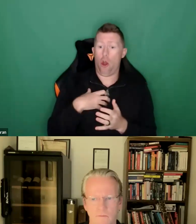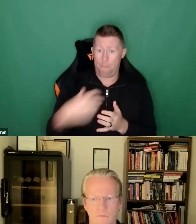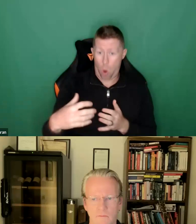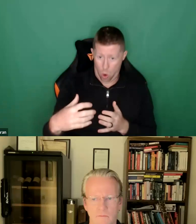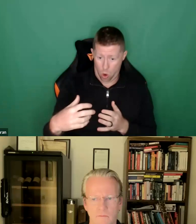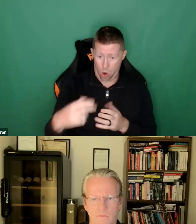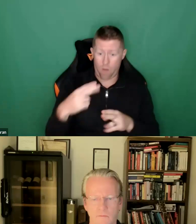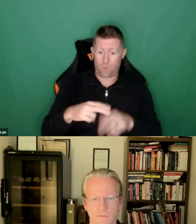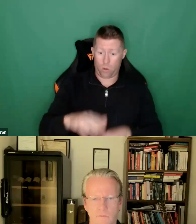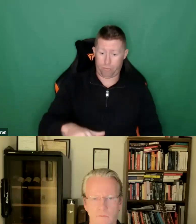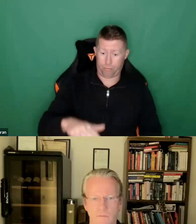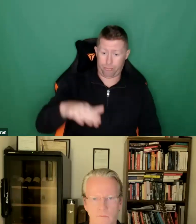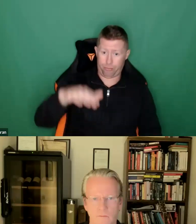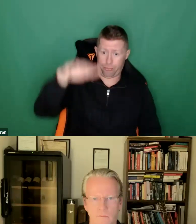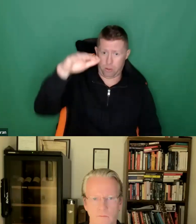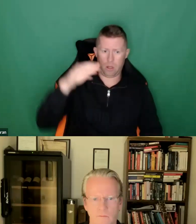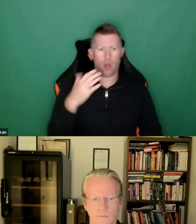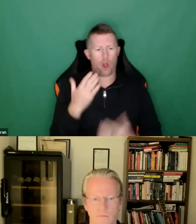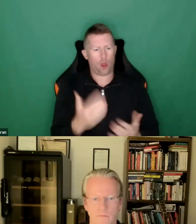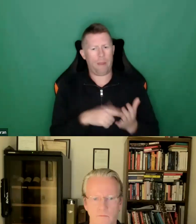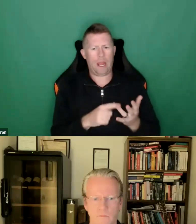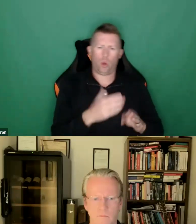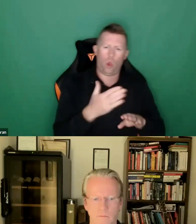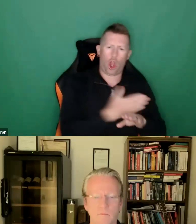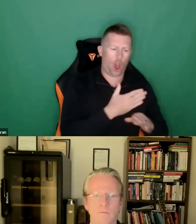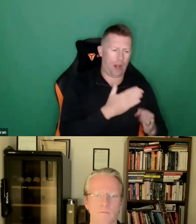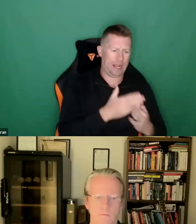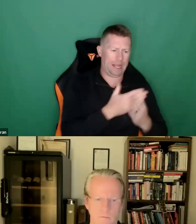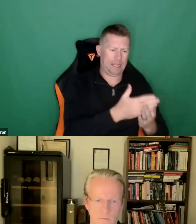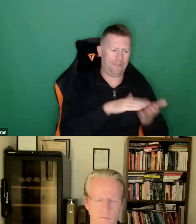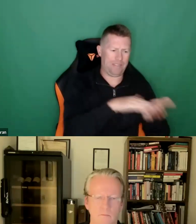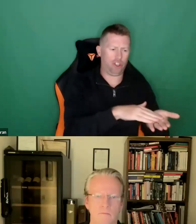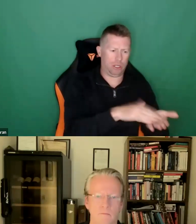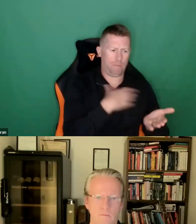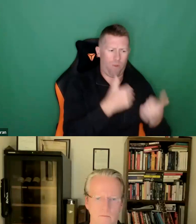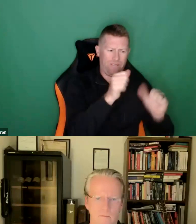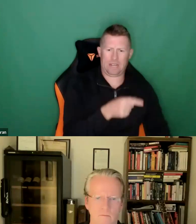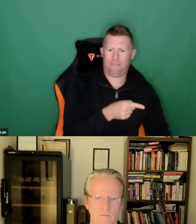organised that it could support all of that child's needs?" And in particular, one of the